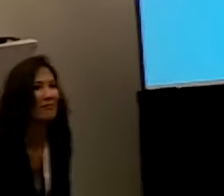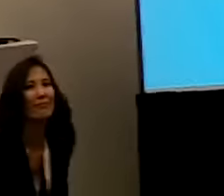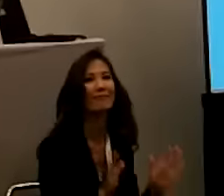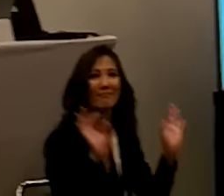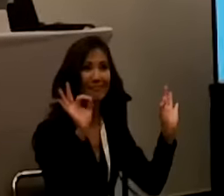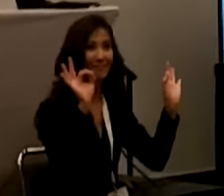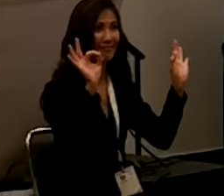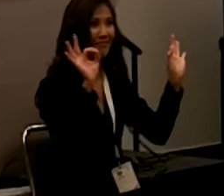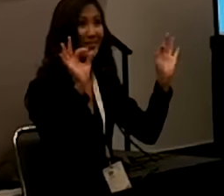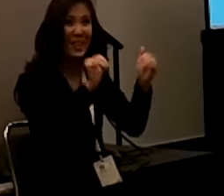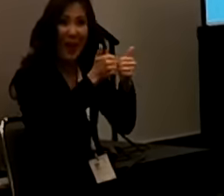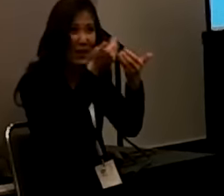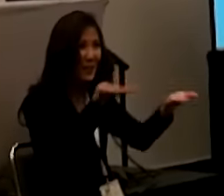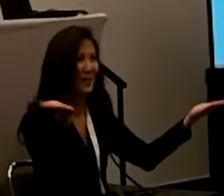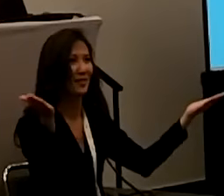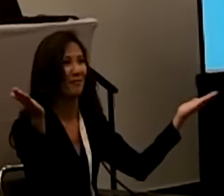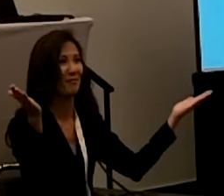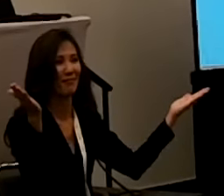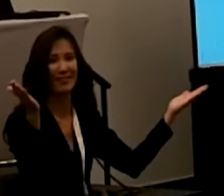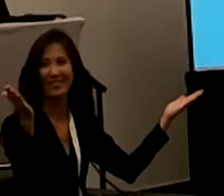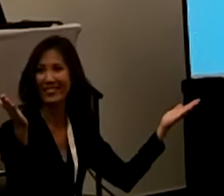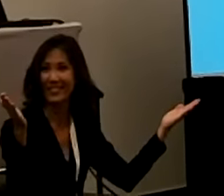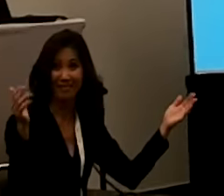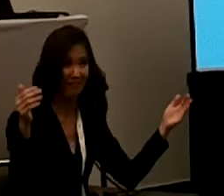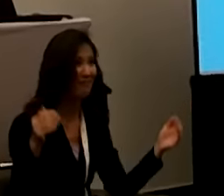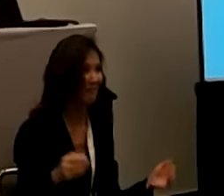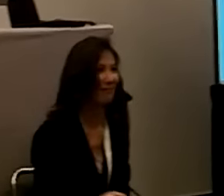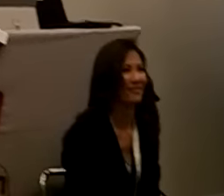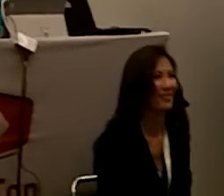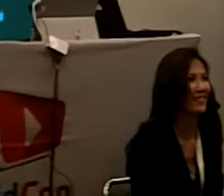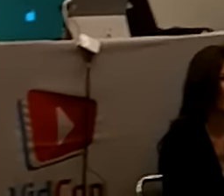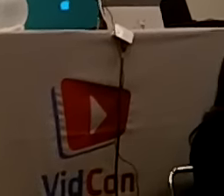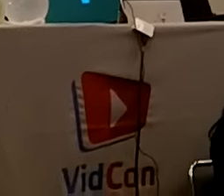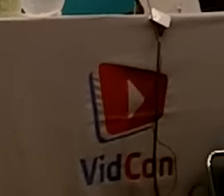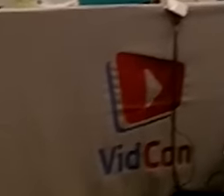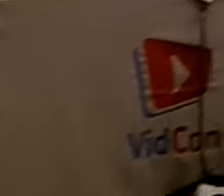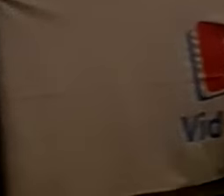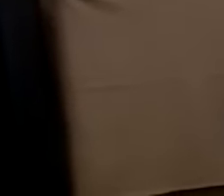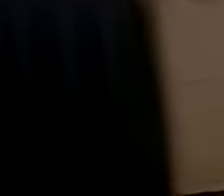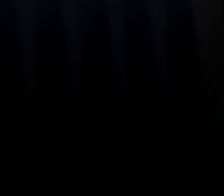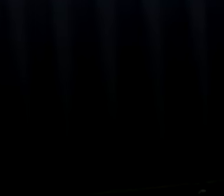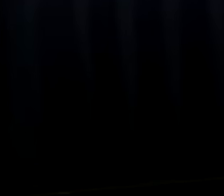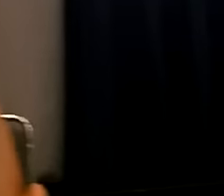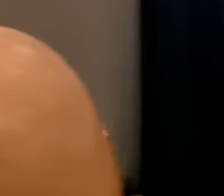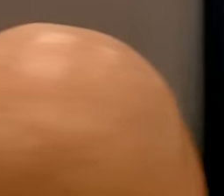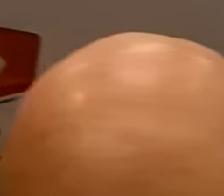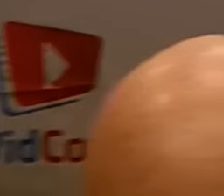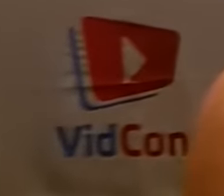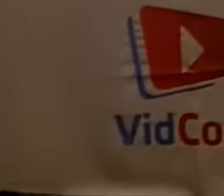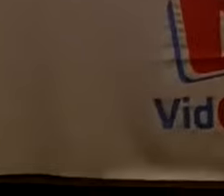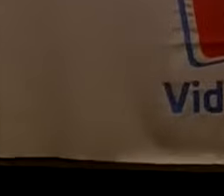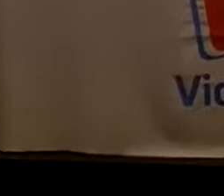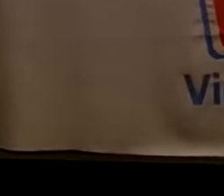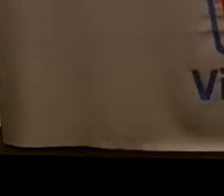OK, so how is everyone? Are we good? Okay, despite all the possible hangovers and lack of sleep.